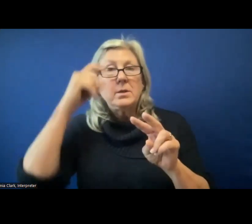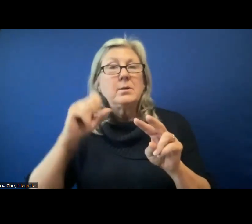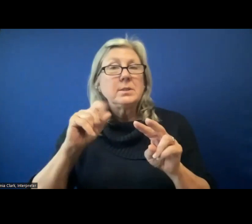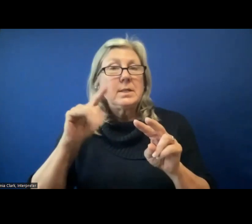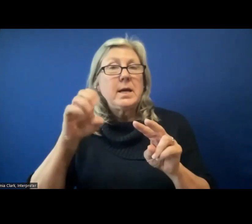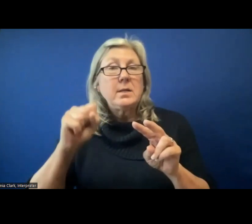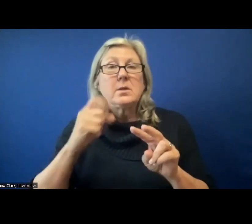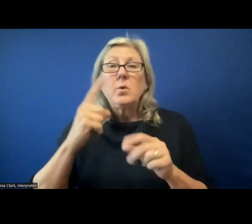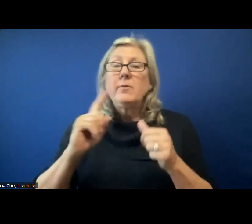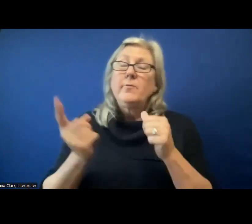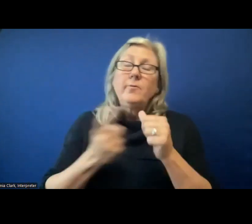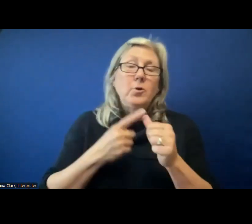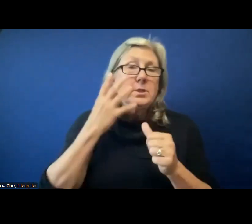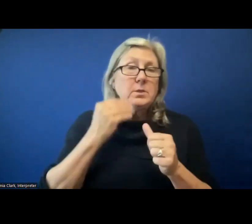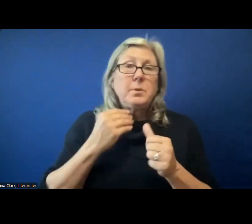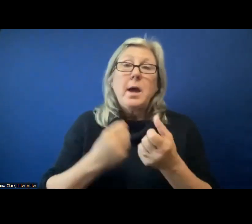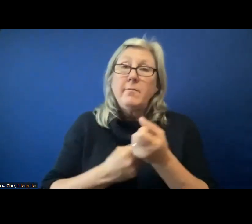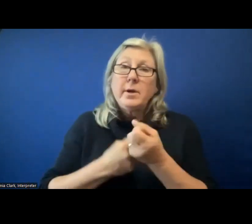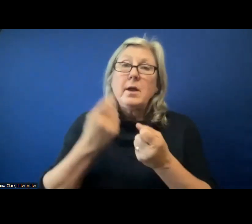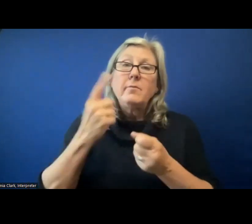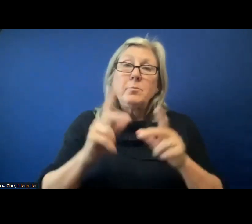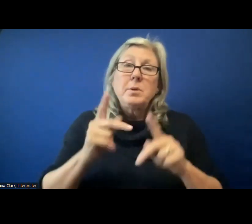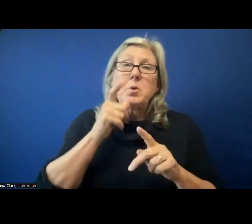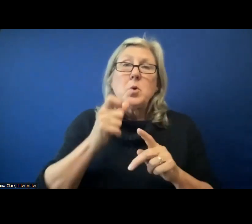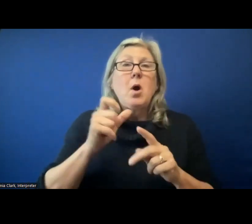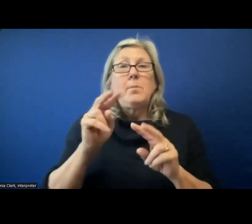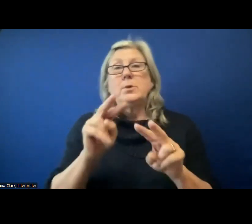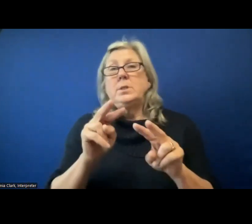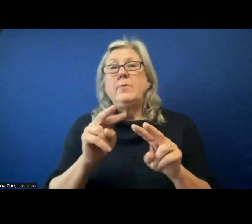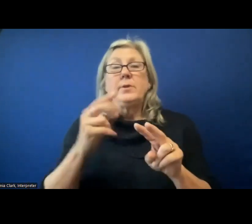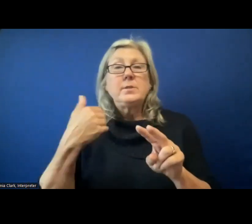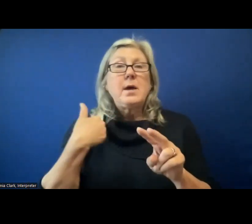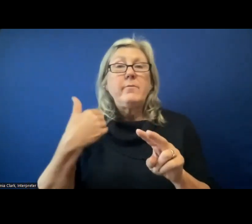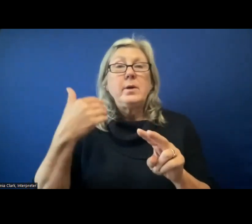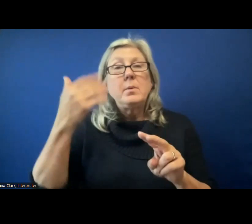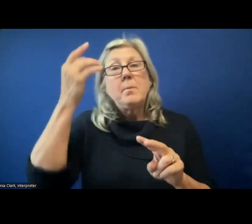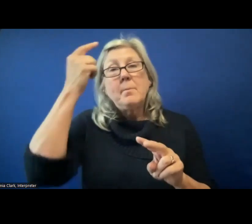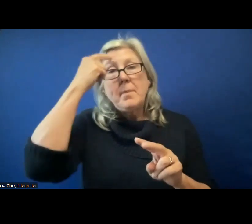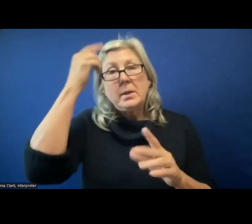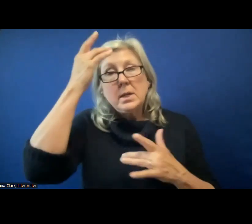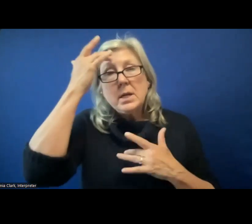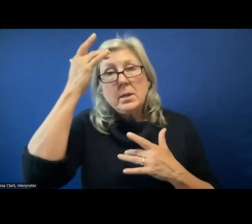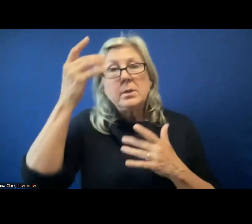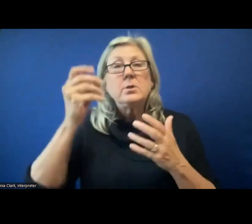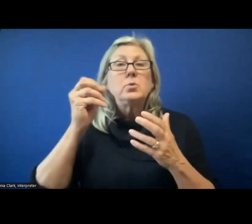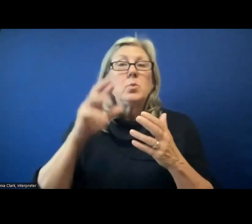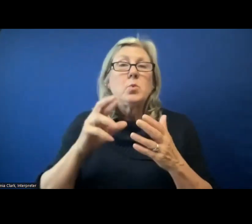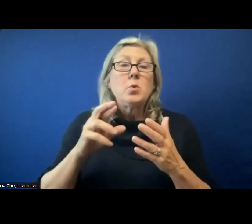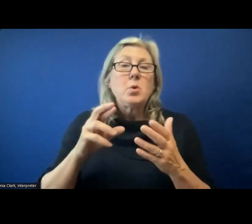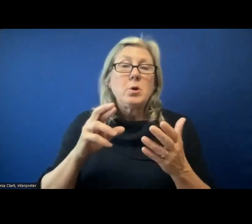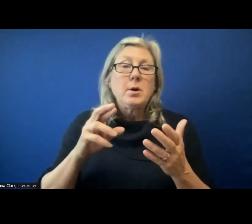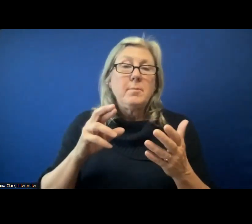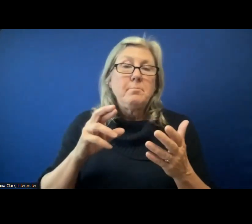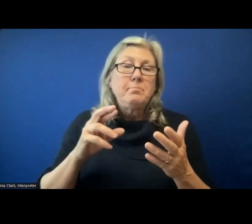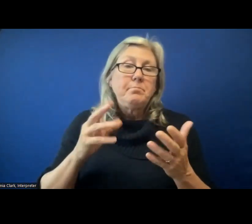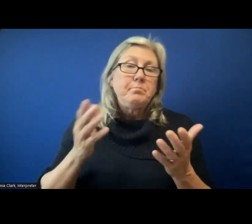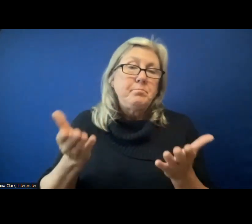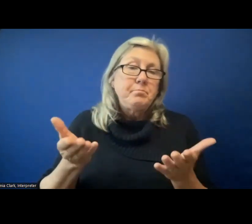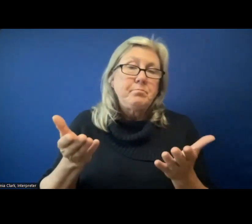behalf of people who are perceived as having mental illnesses or I'll also use the term